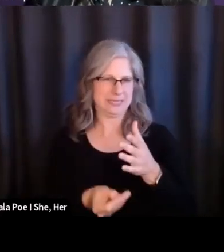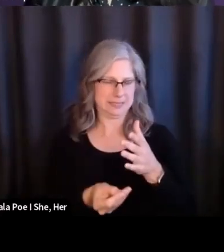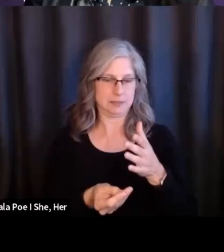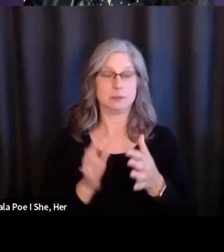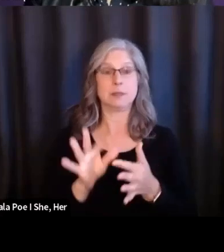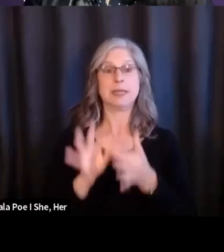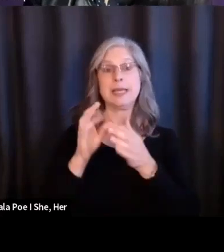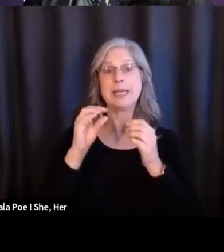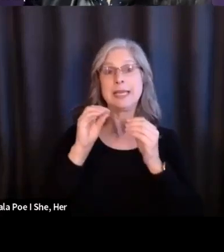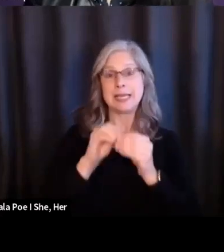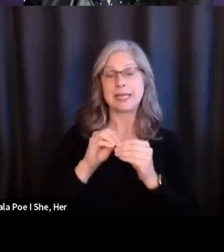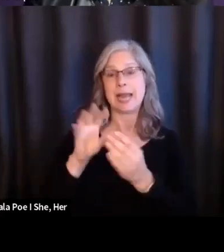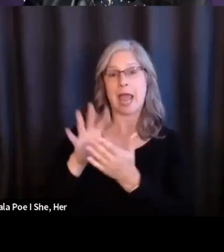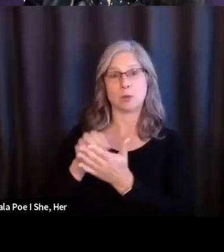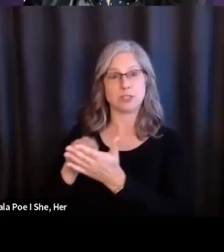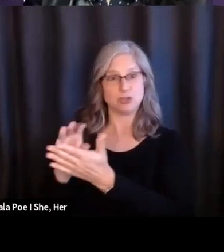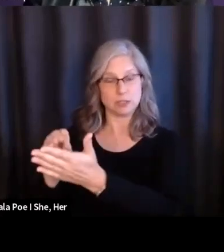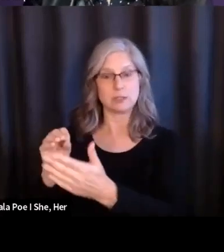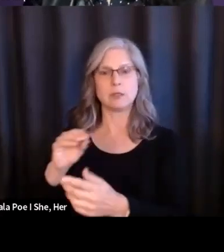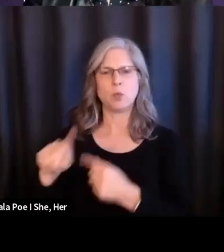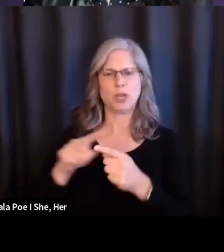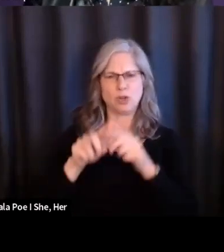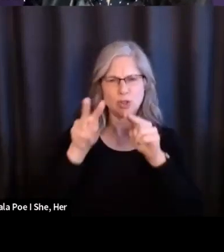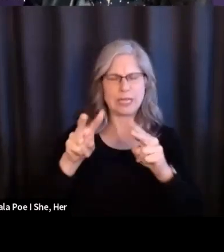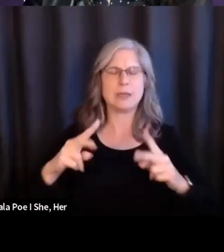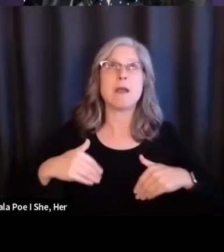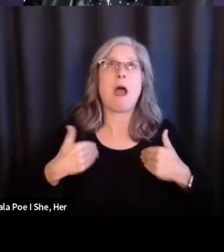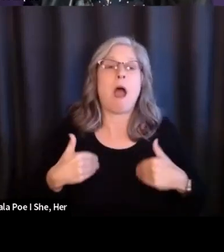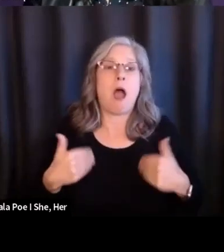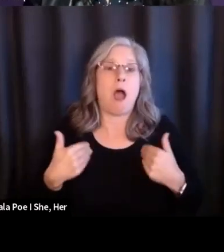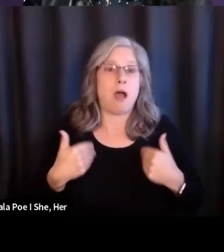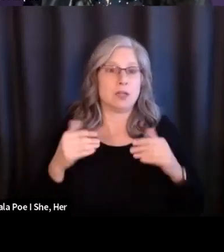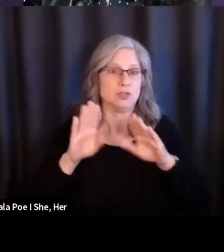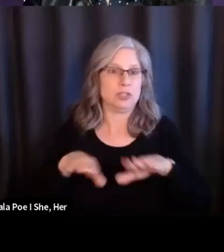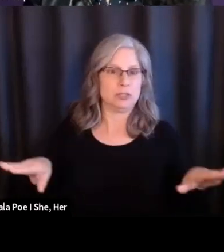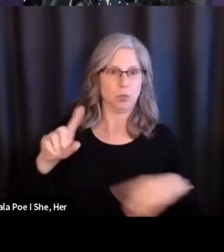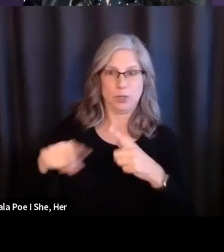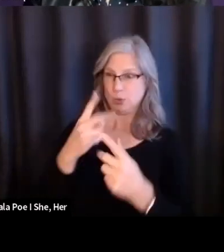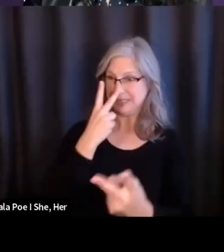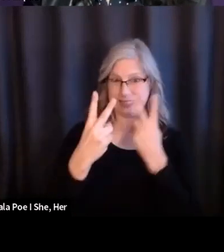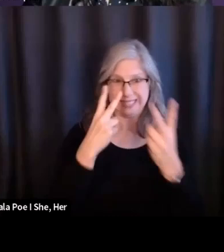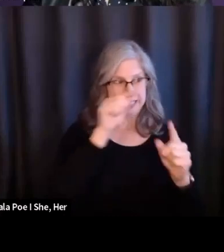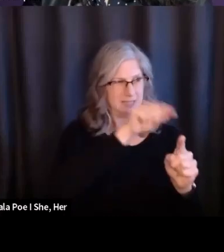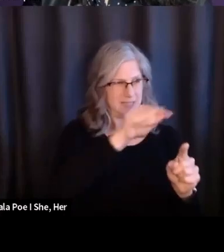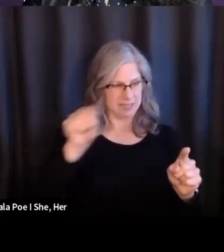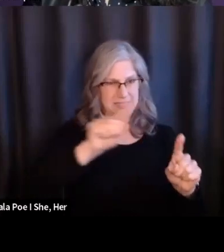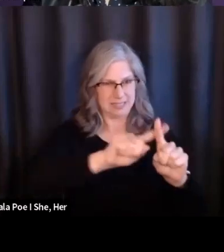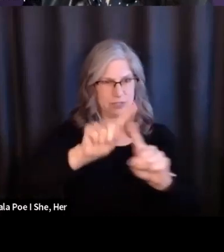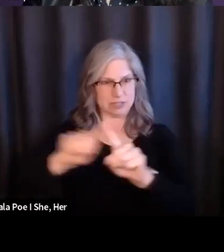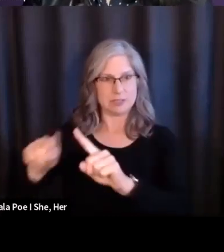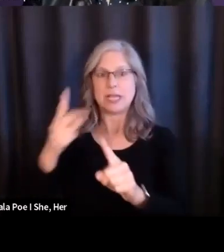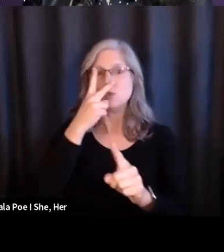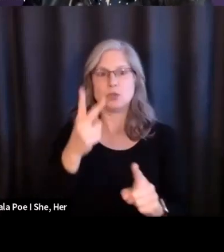and especially when you're looking at very young children, when you see these differences, as you saw in the word bank data,